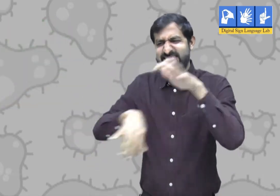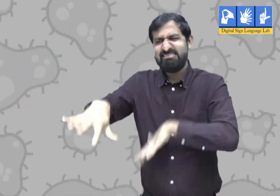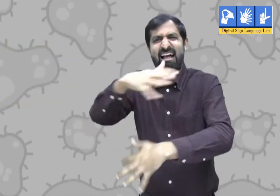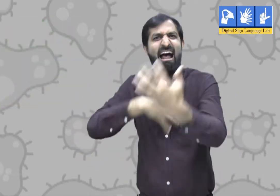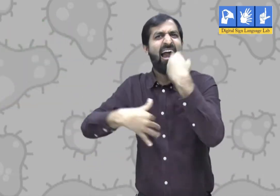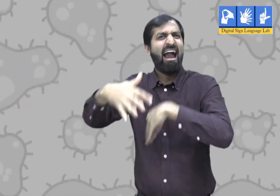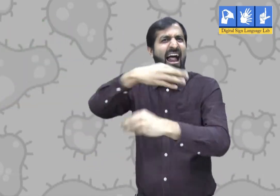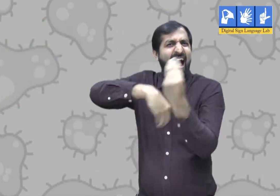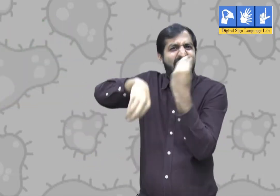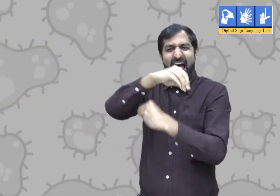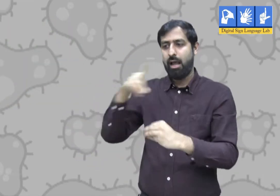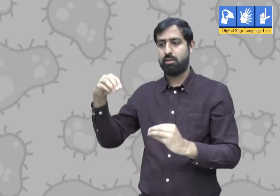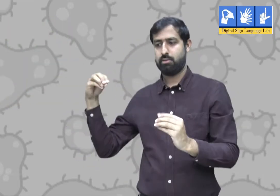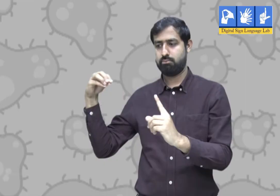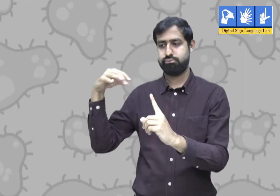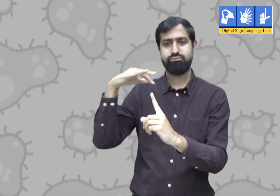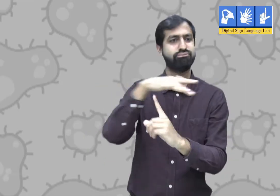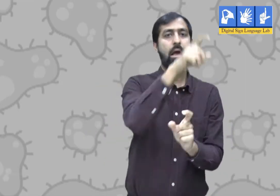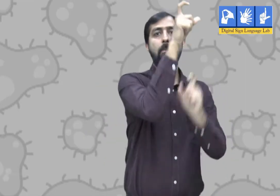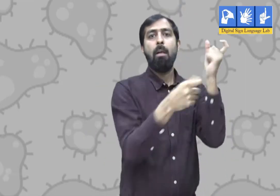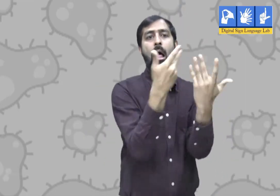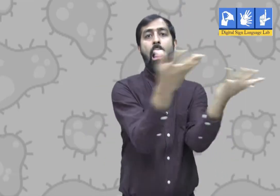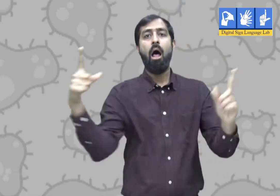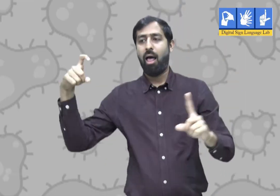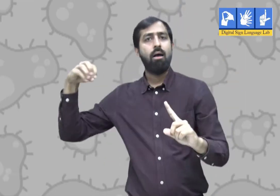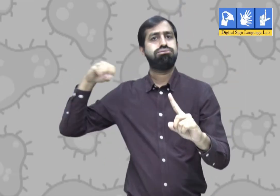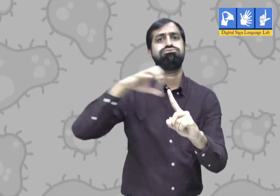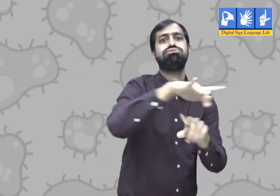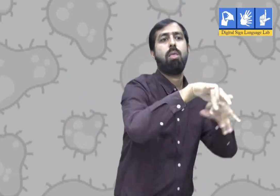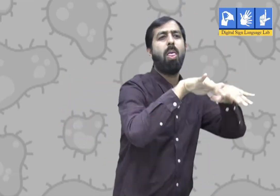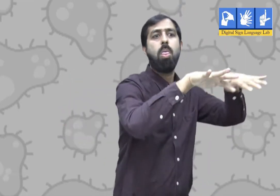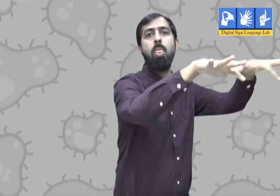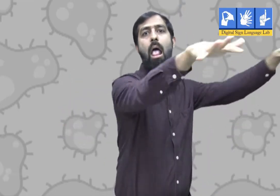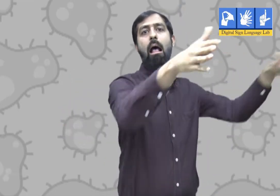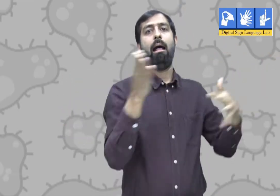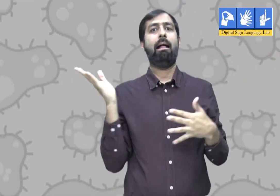Later, it began to spread and transmitted to human beings.